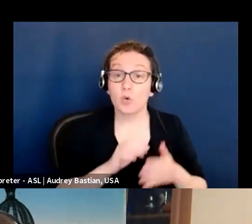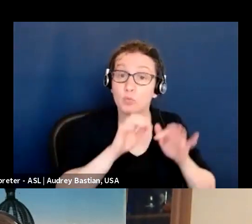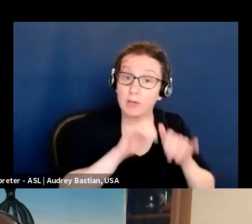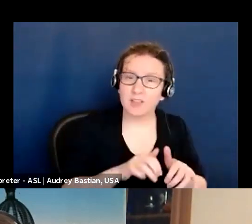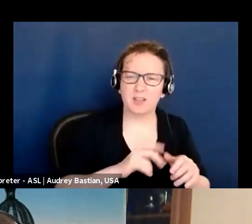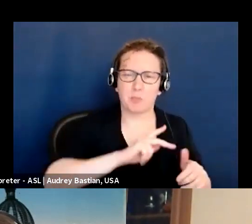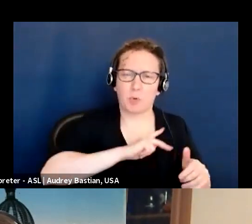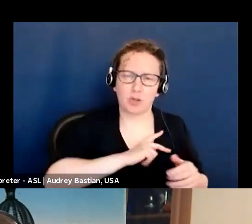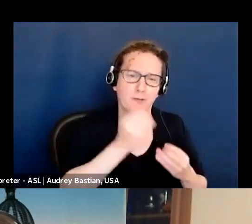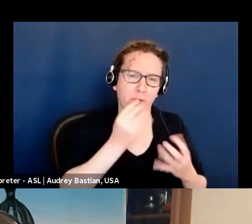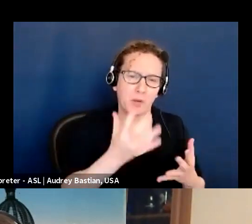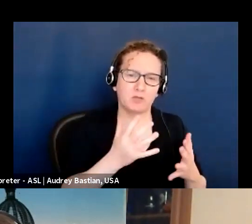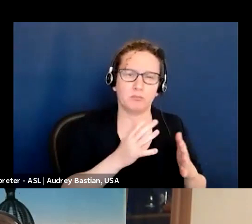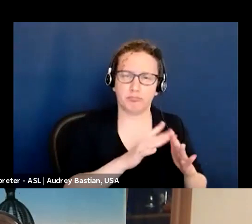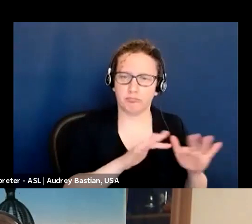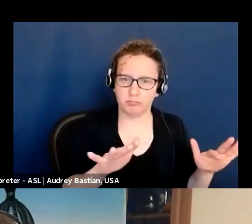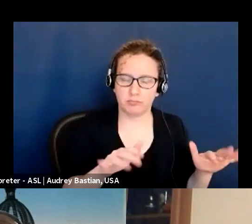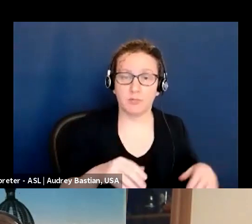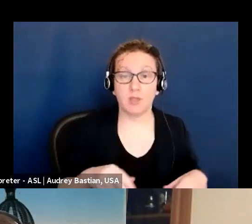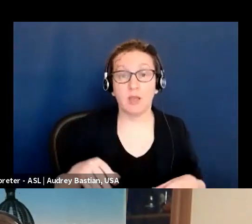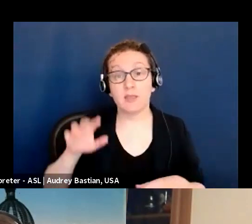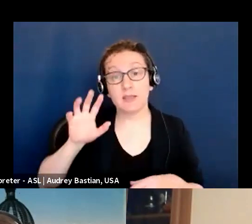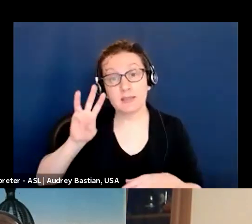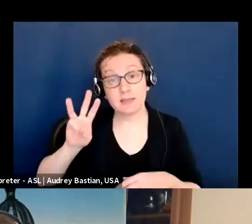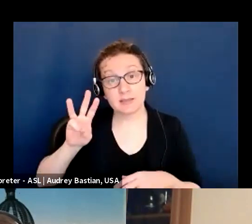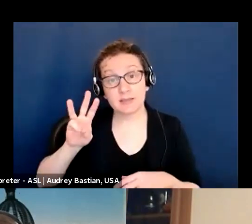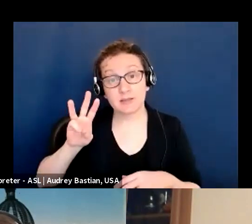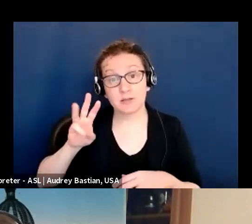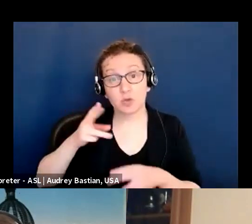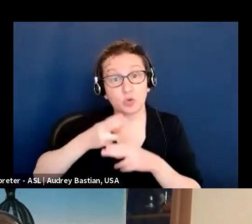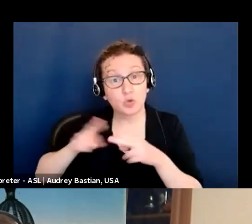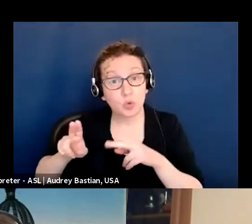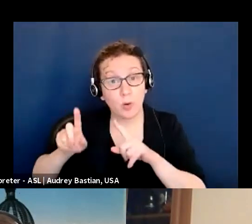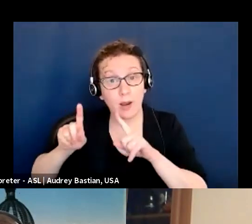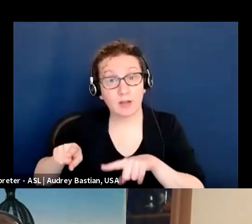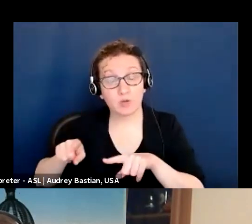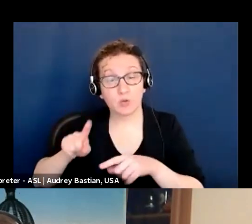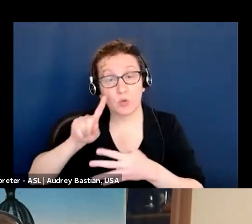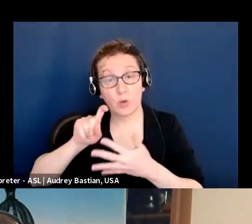all that. believe there were six short answer questions. And